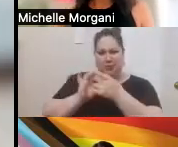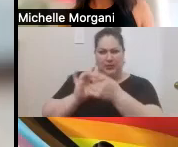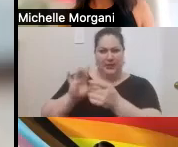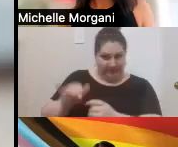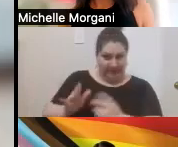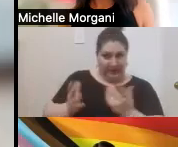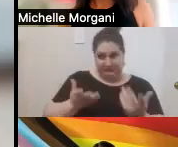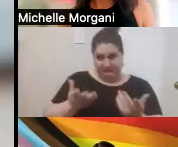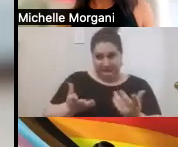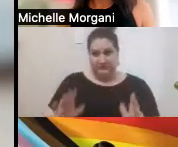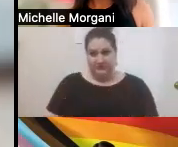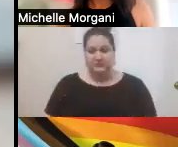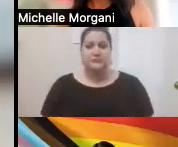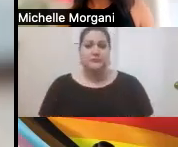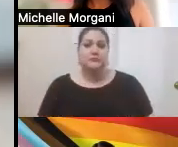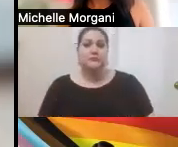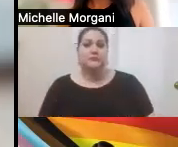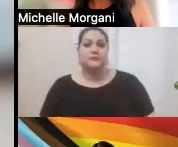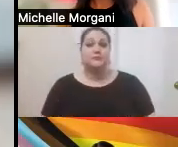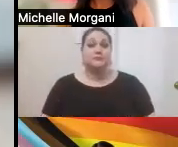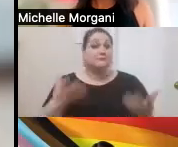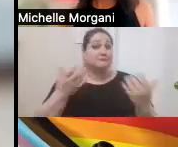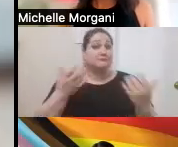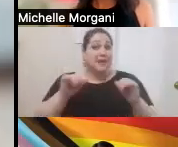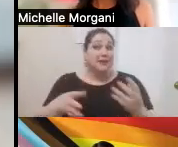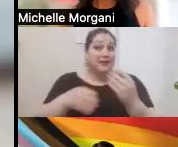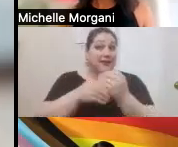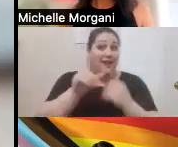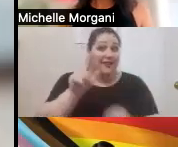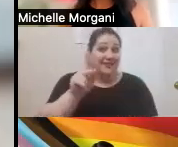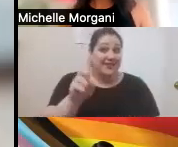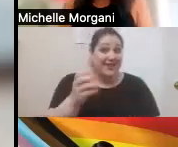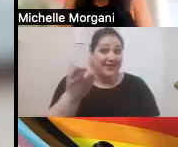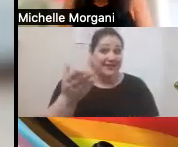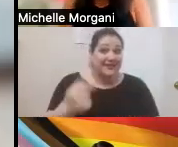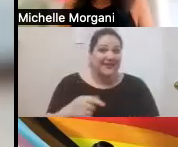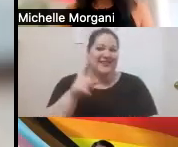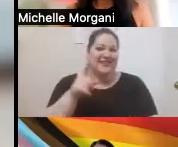Did you have anything to add, Lake? Or You can see the wheels turning in my head.